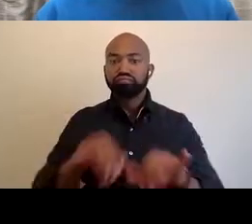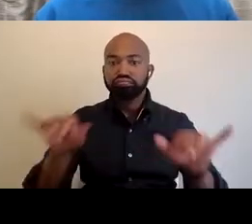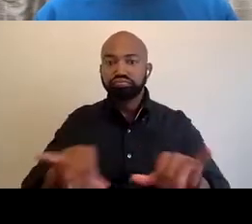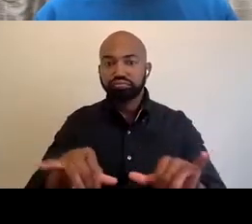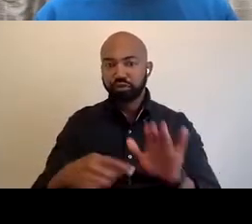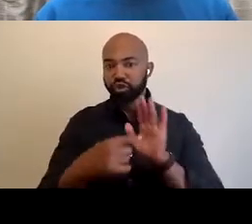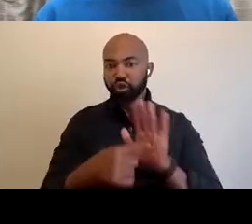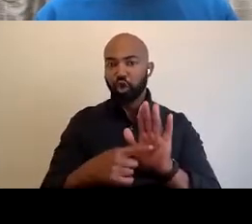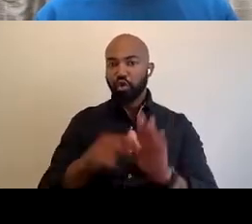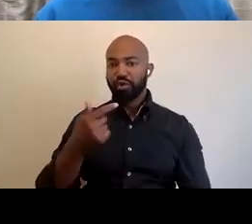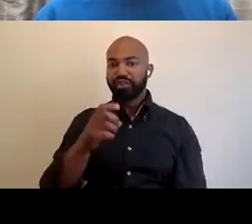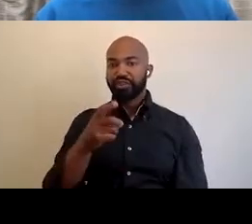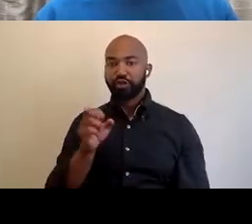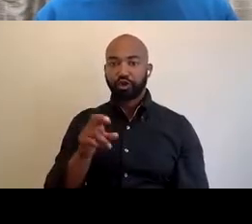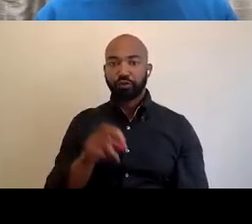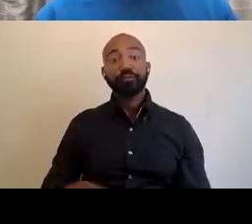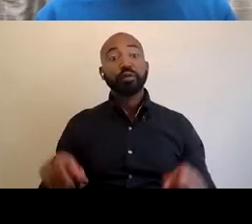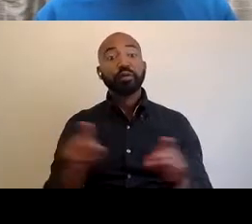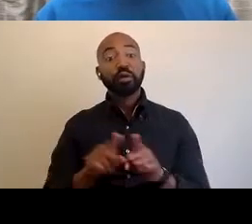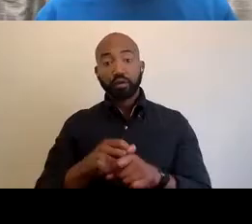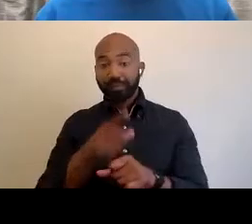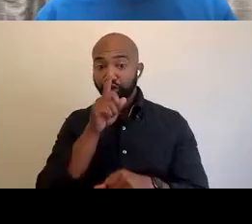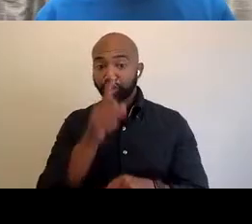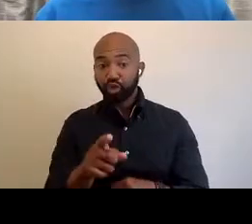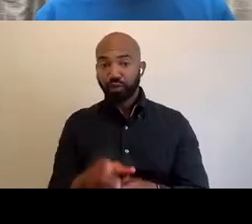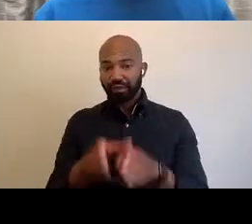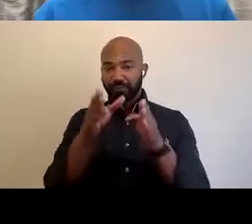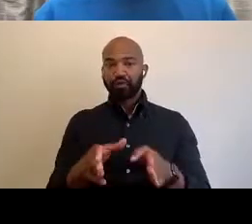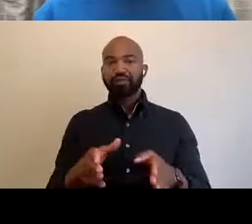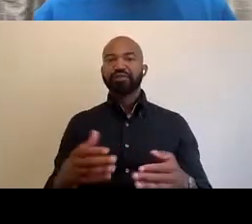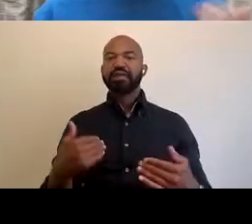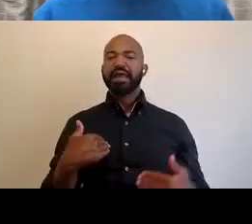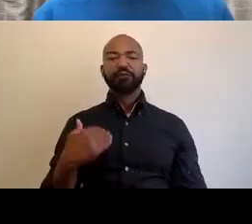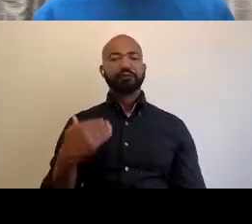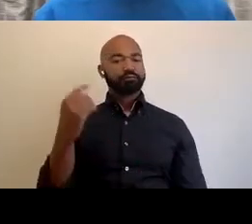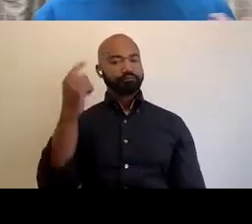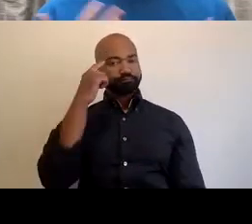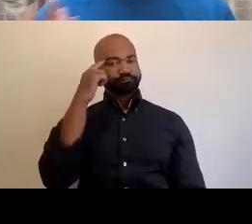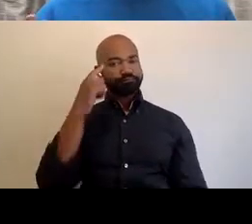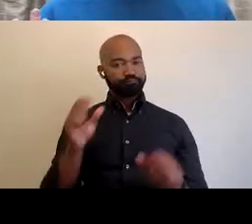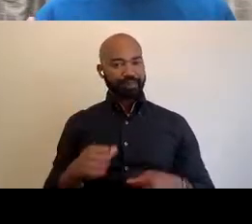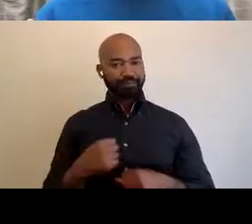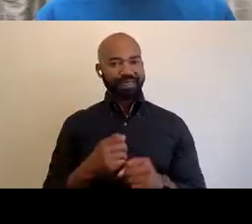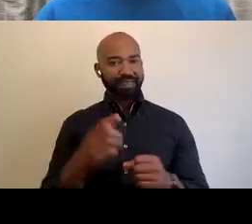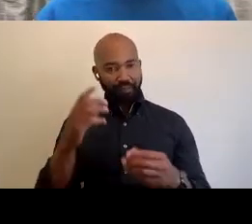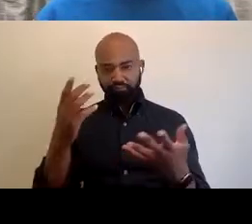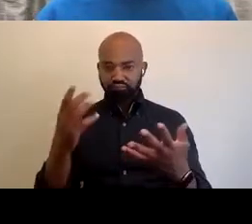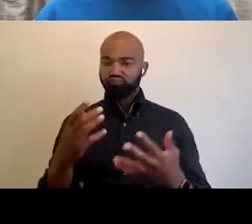It's also the capacity to make an informed decision. So at the Inclusion Health Clinic, and this will vary depending on your location,